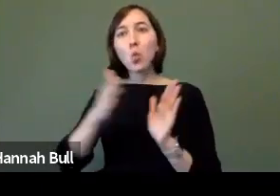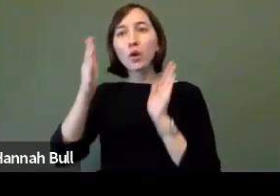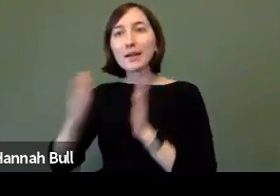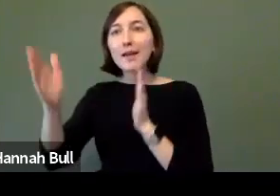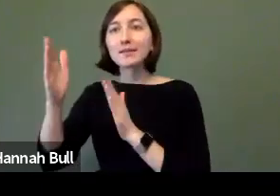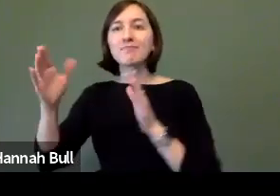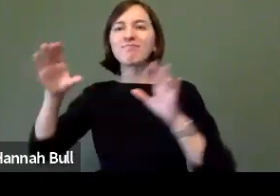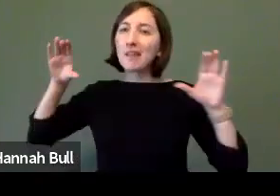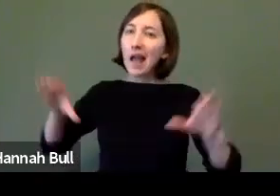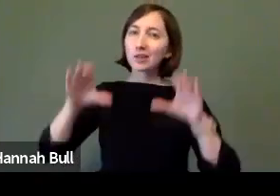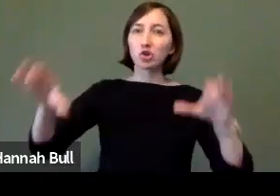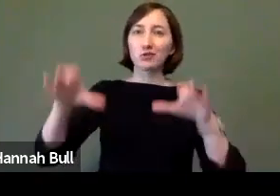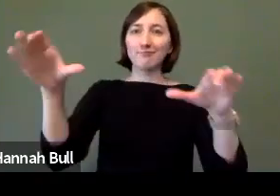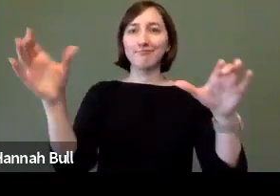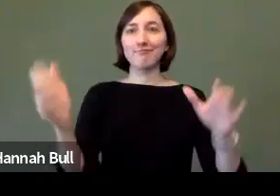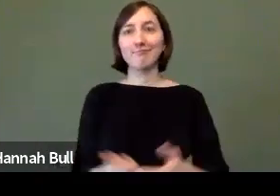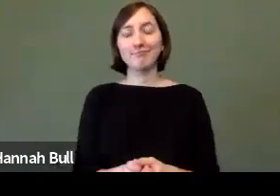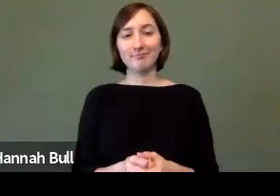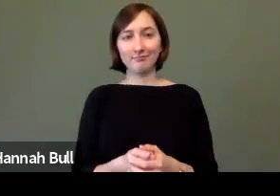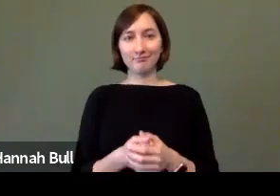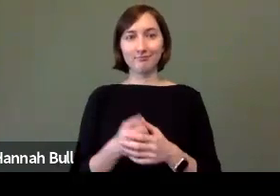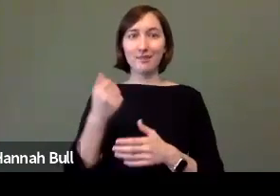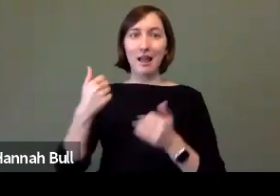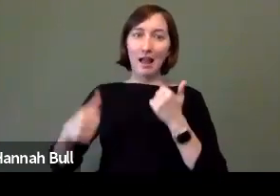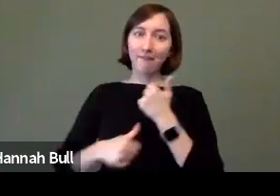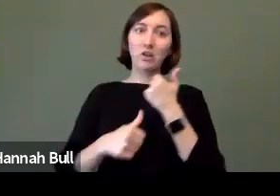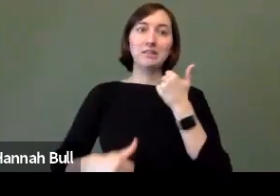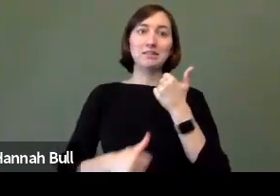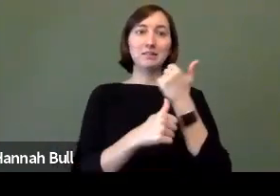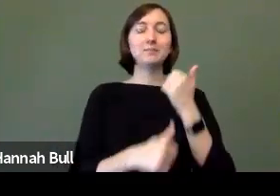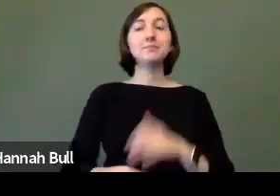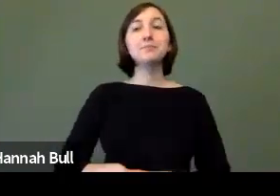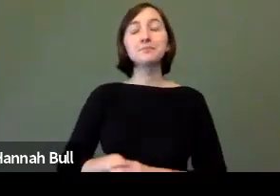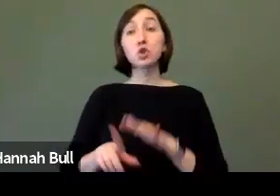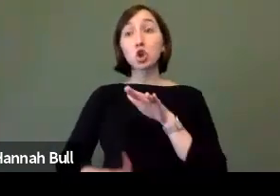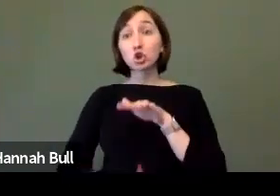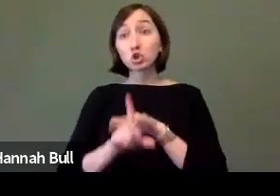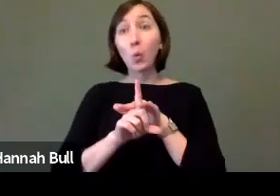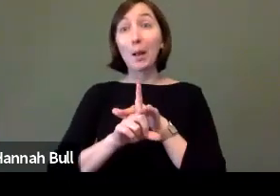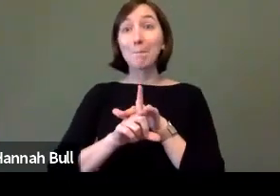action-style advocacy, such as showing up at the capital